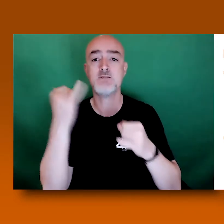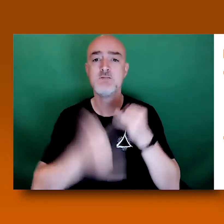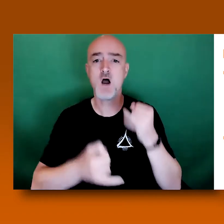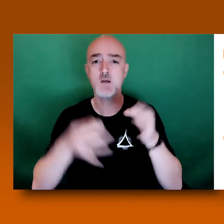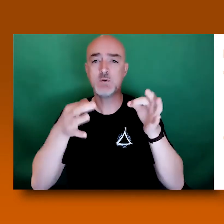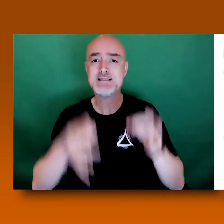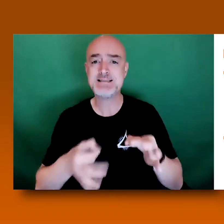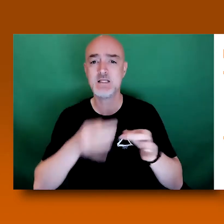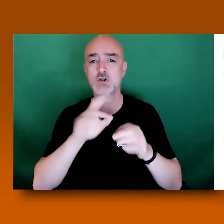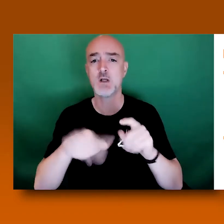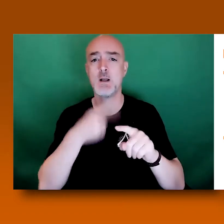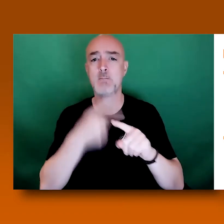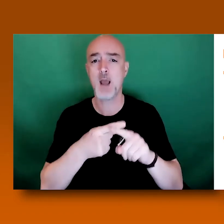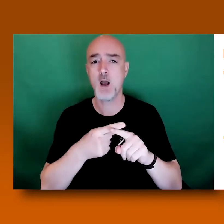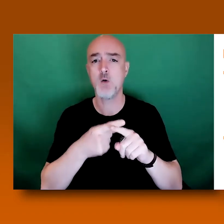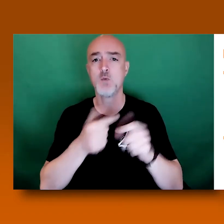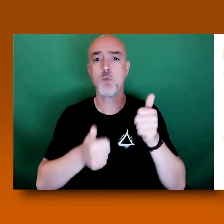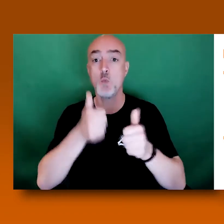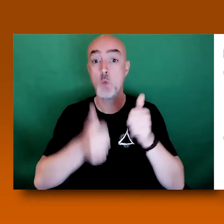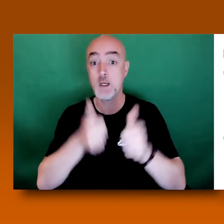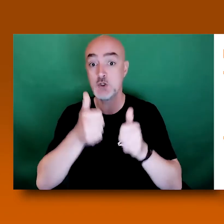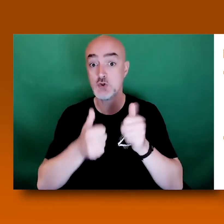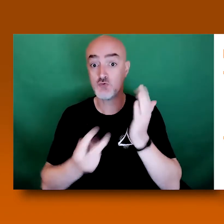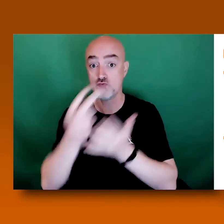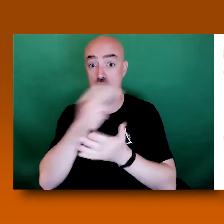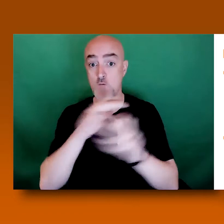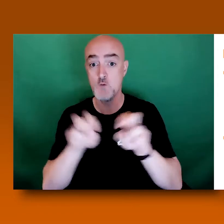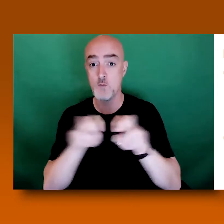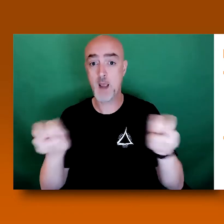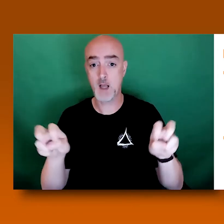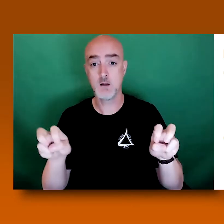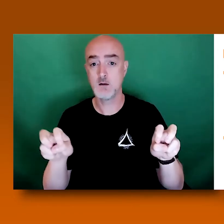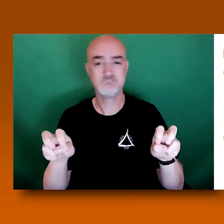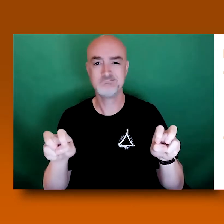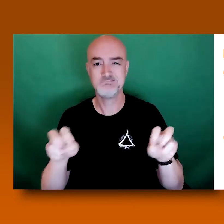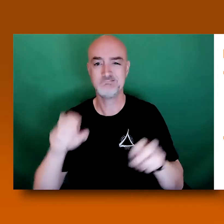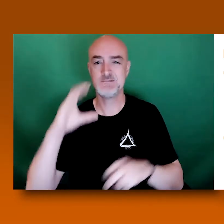find someone has familiarity with your topic, it might be good to choose them.